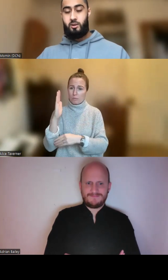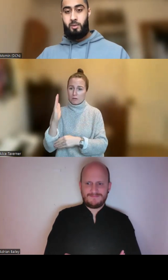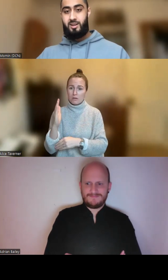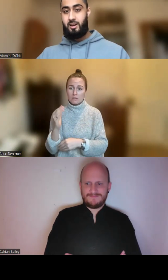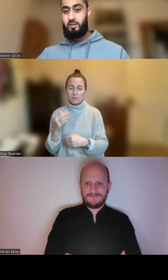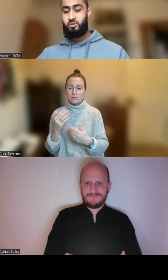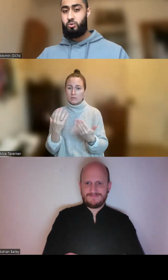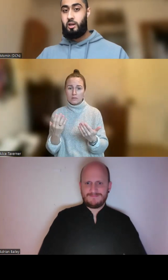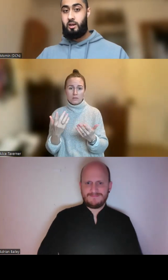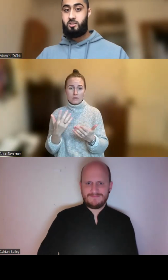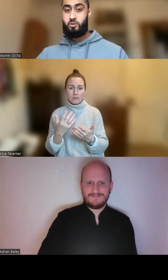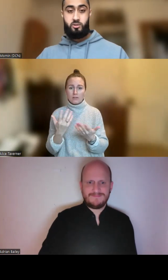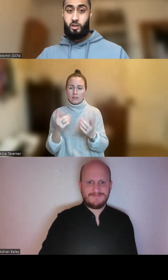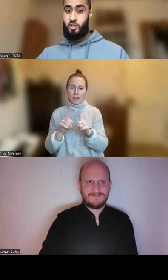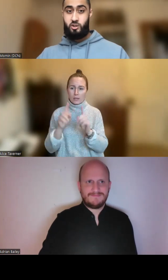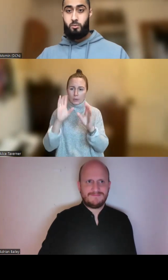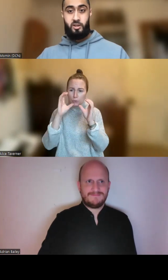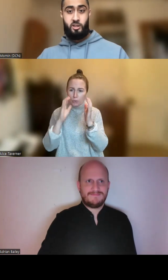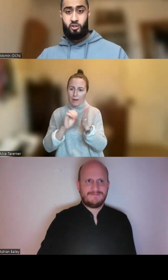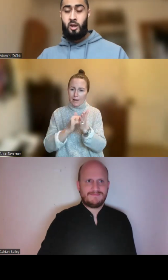meta ads, Google ads, search engine optimization,